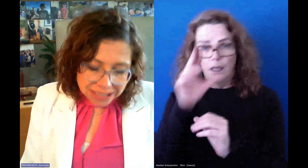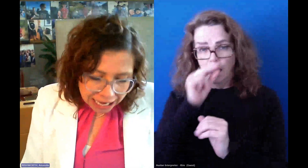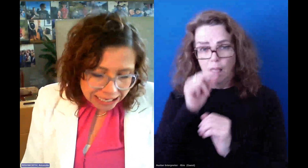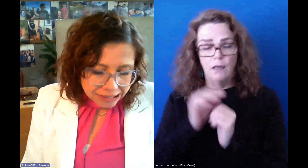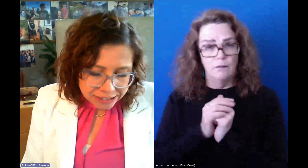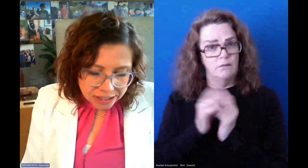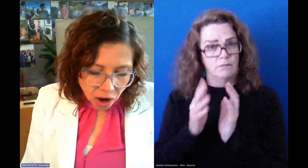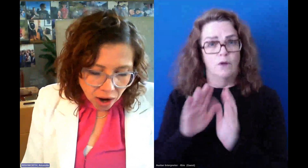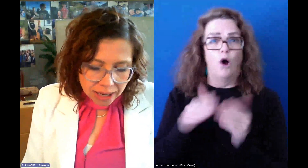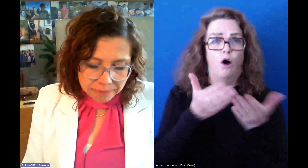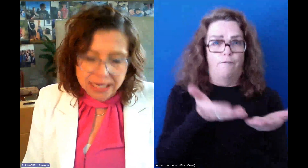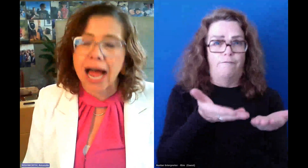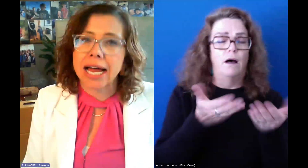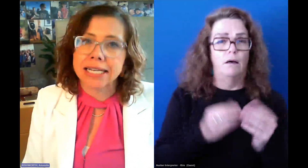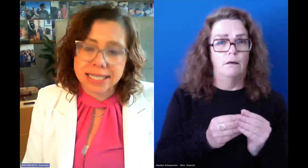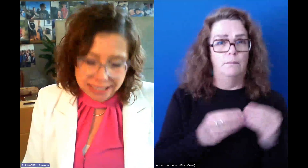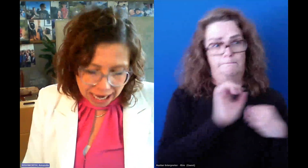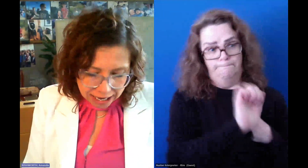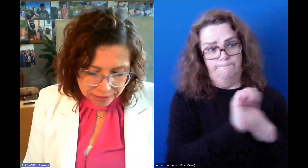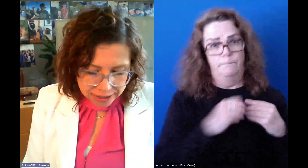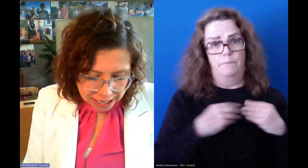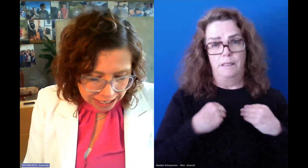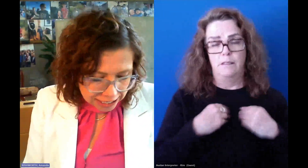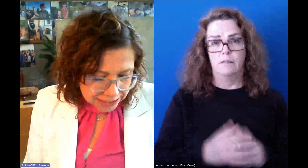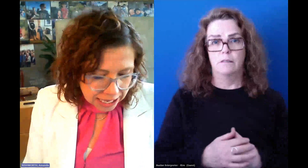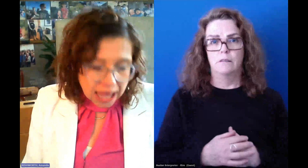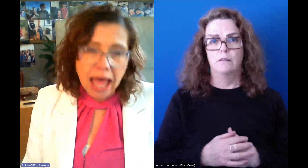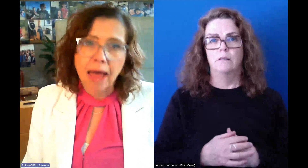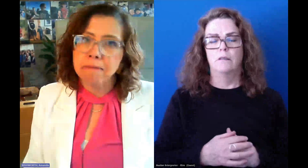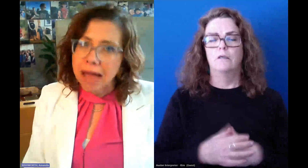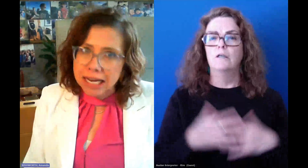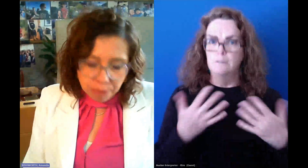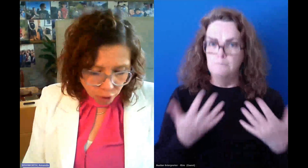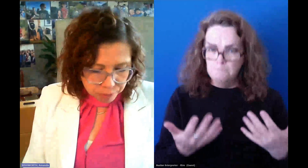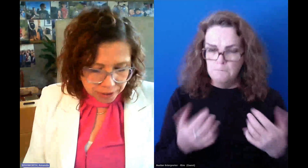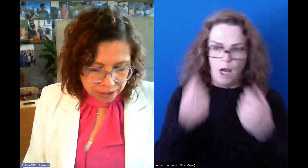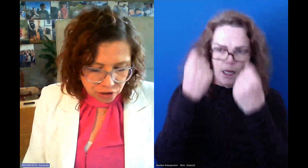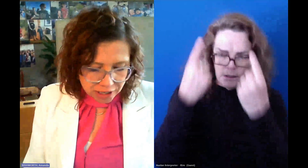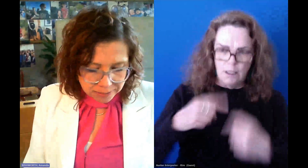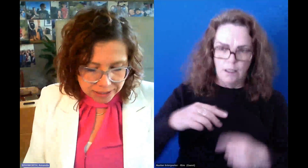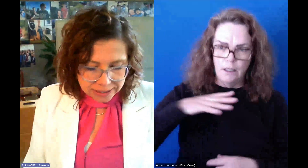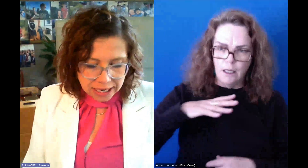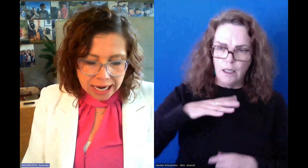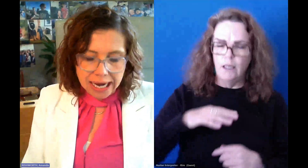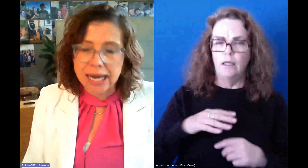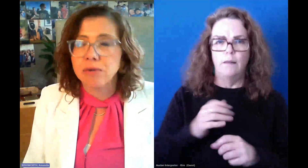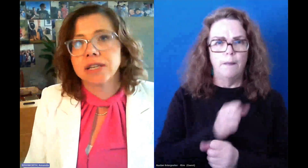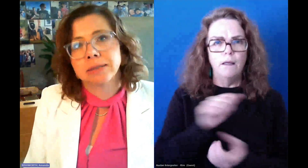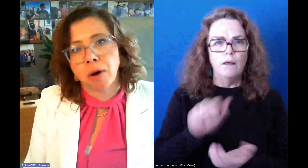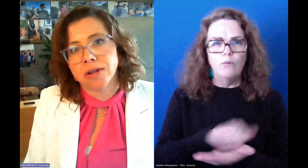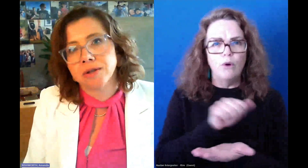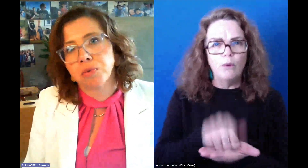By taking the time to understand the needs and make appropriate adjustments in response